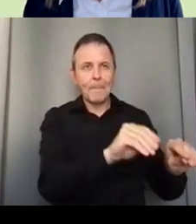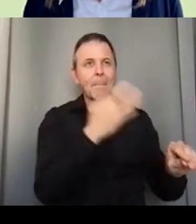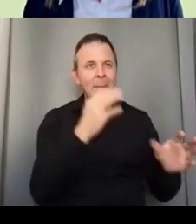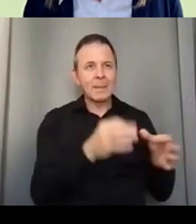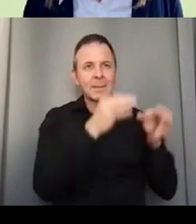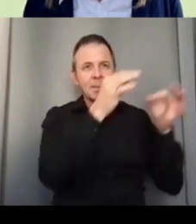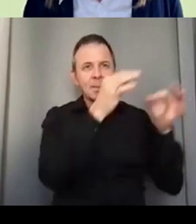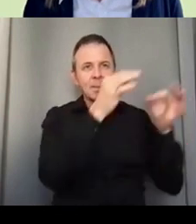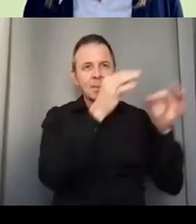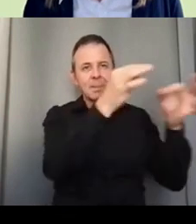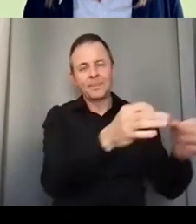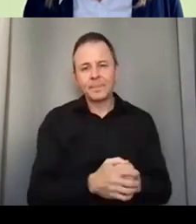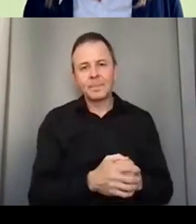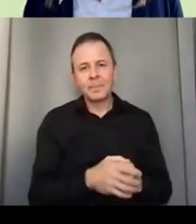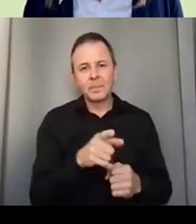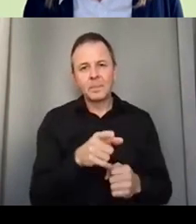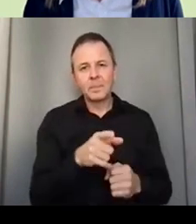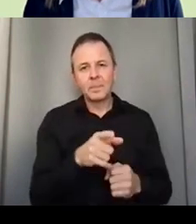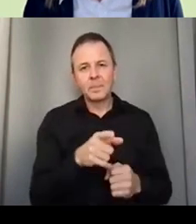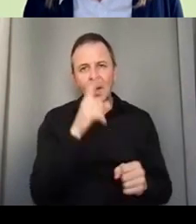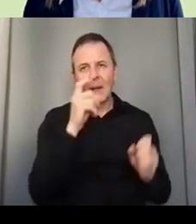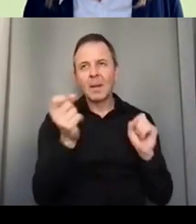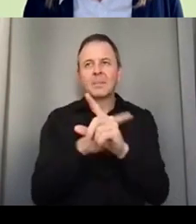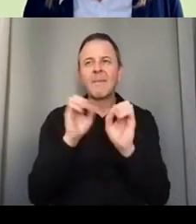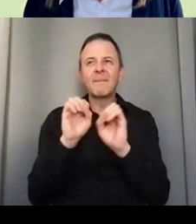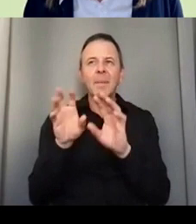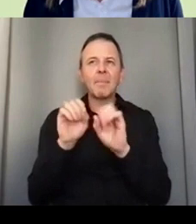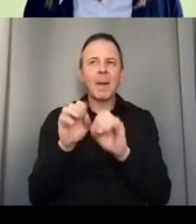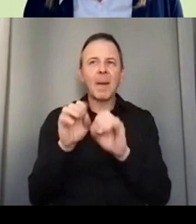an email to the feedback and complaints line